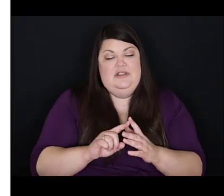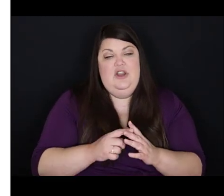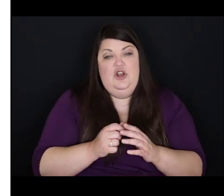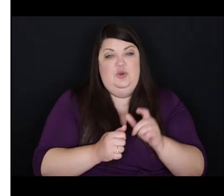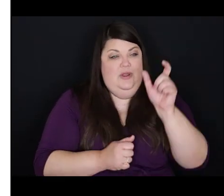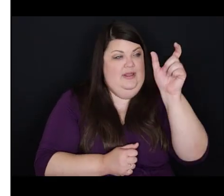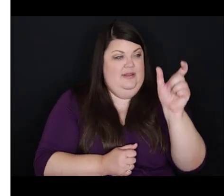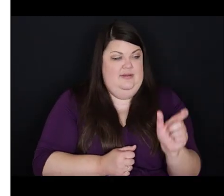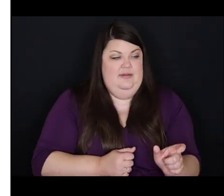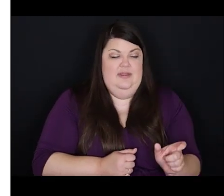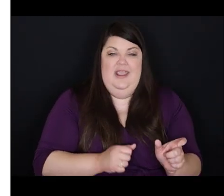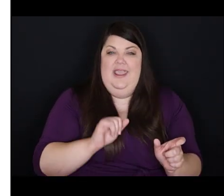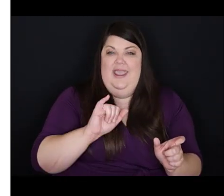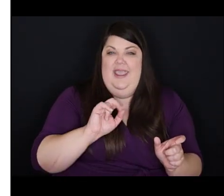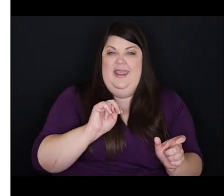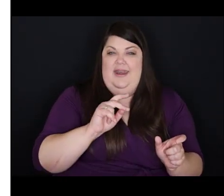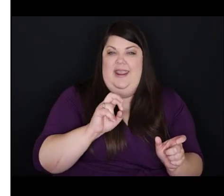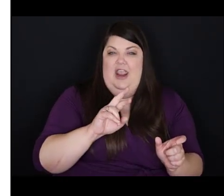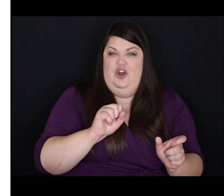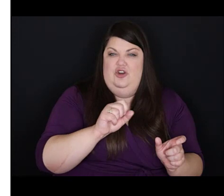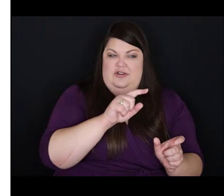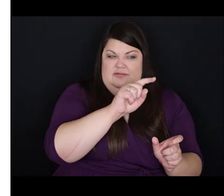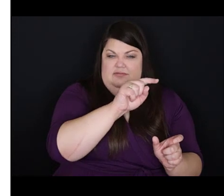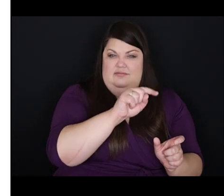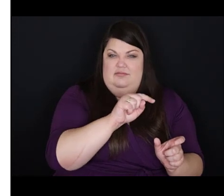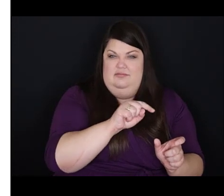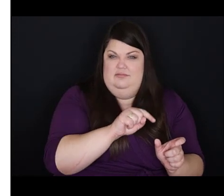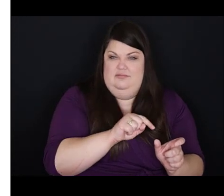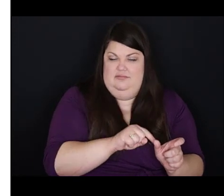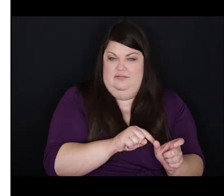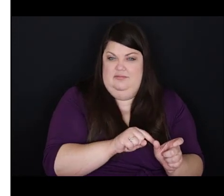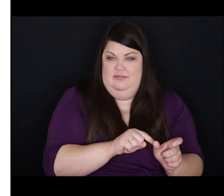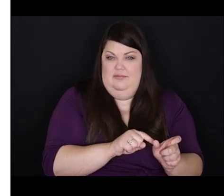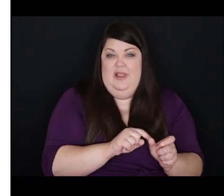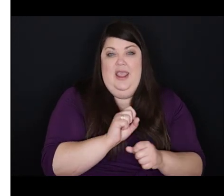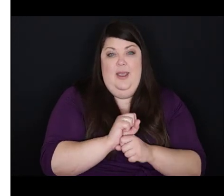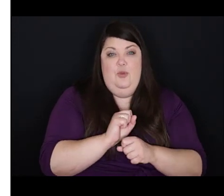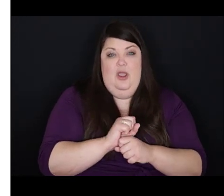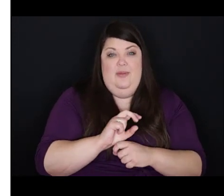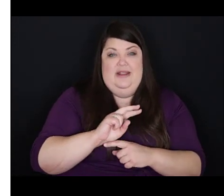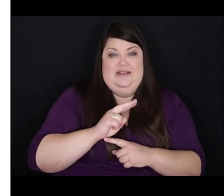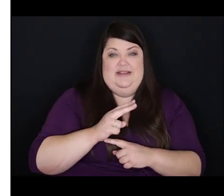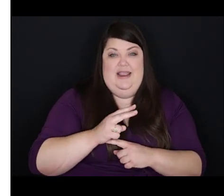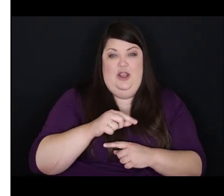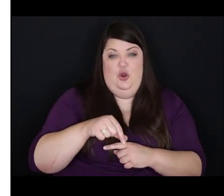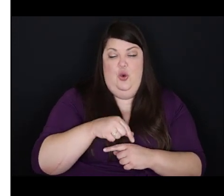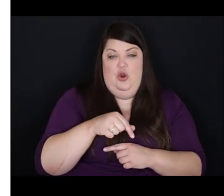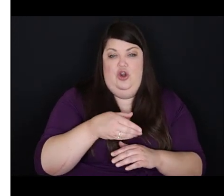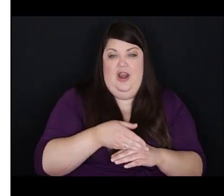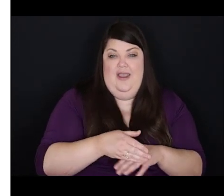listed in the first column; they are employment second quarter after exit, employment fourth